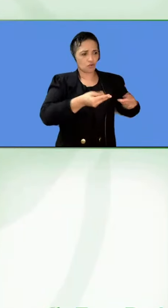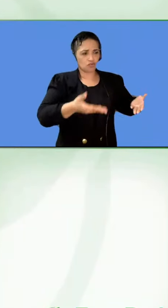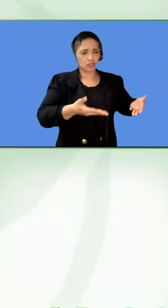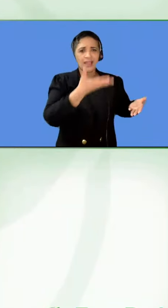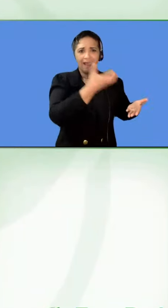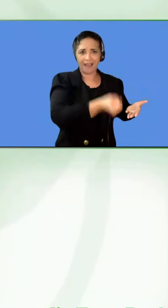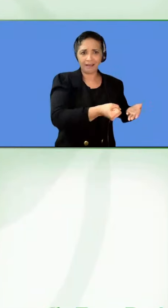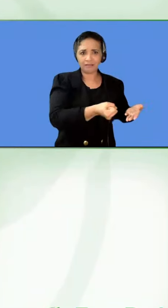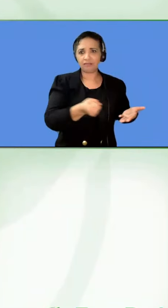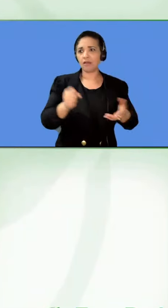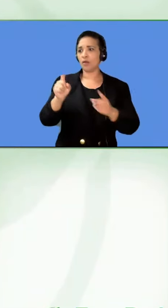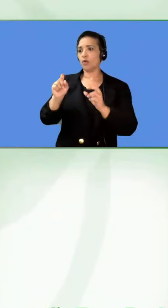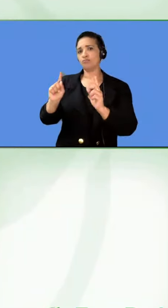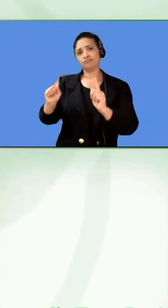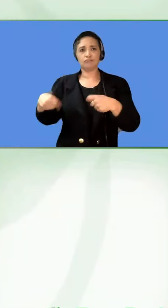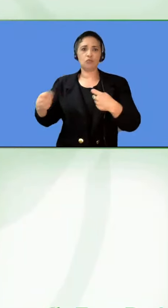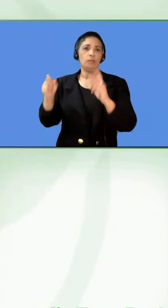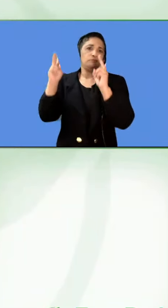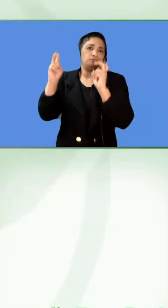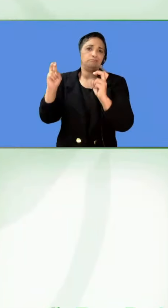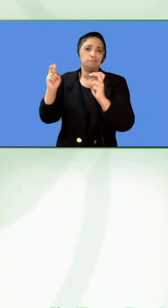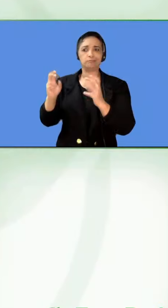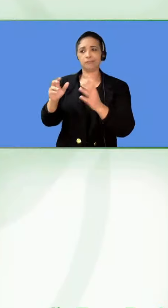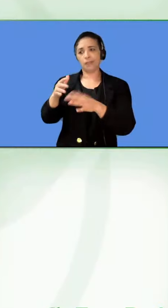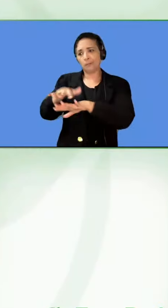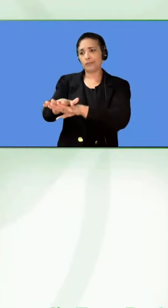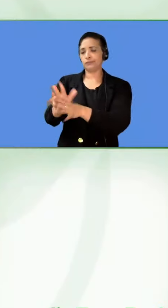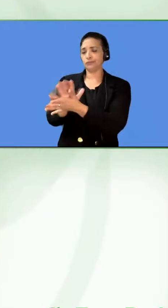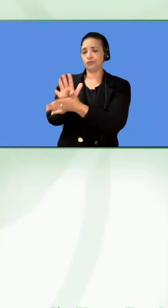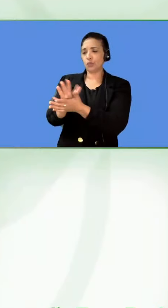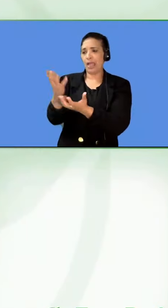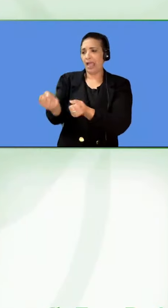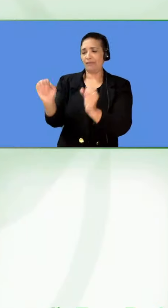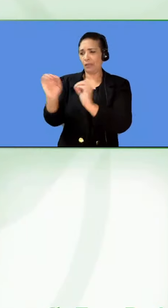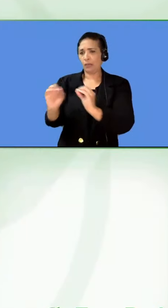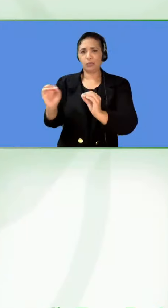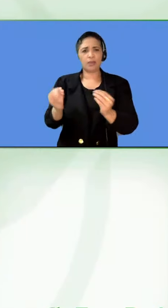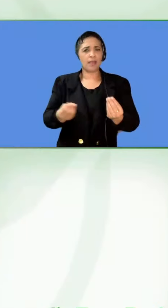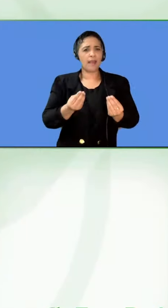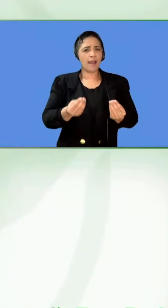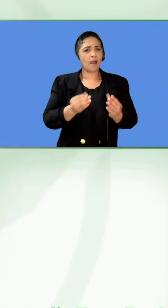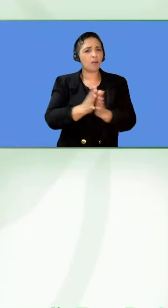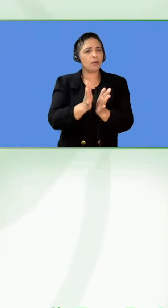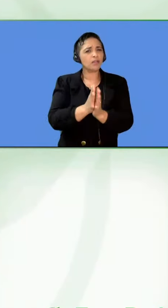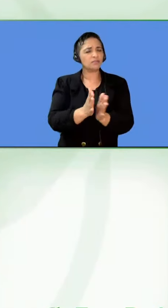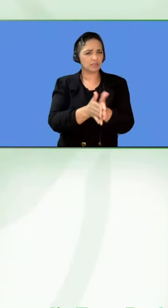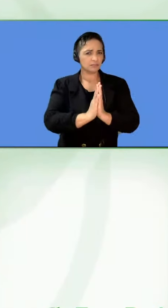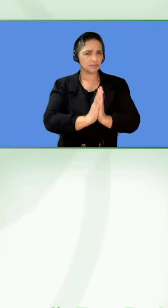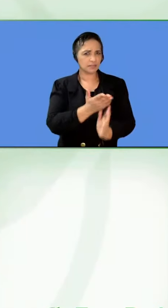That you can talk a little bit about this in a few sentences.